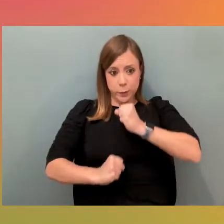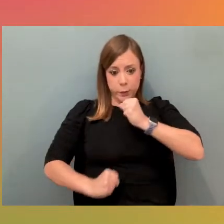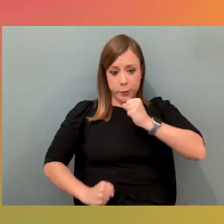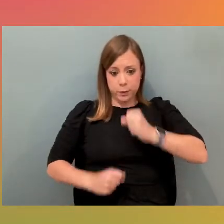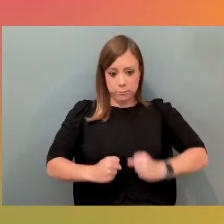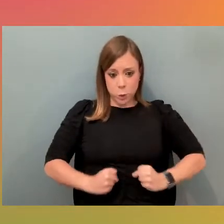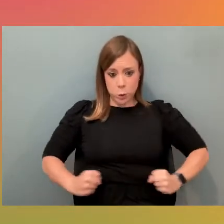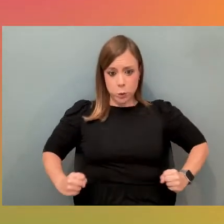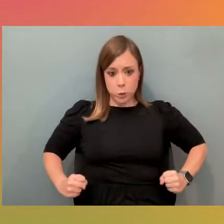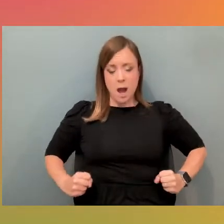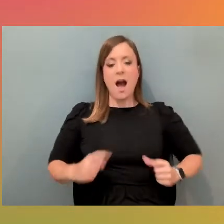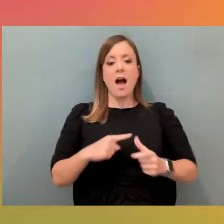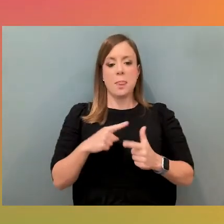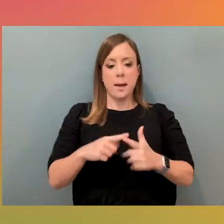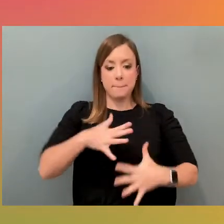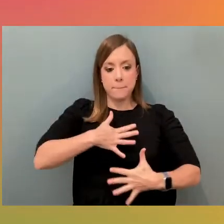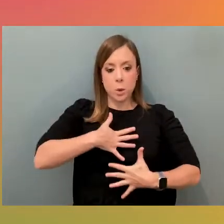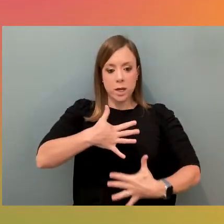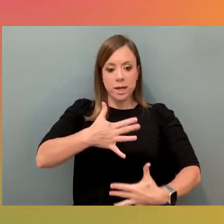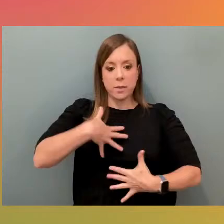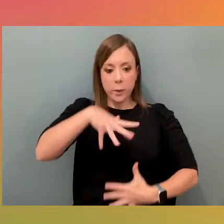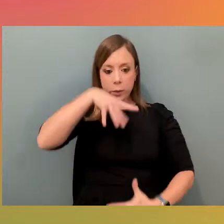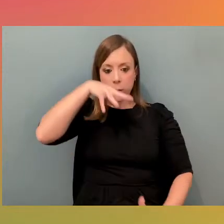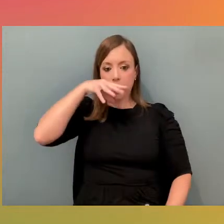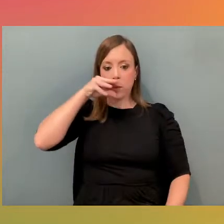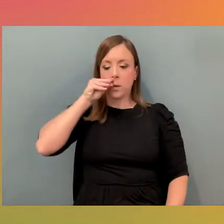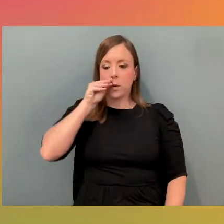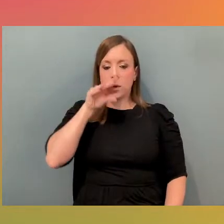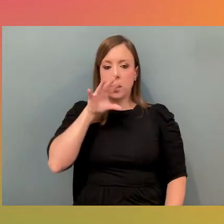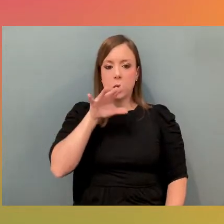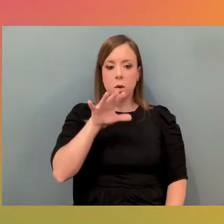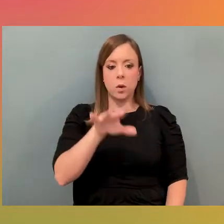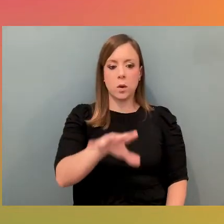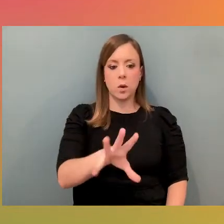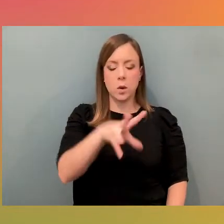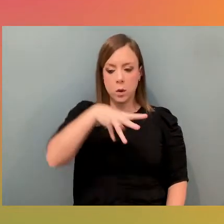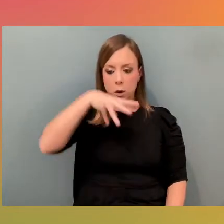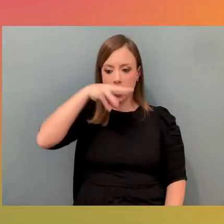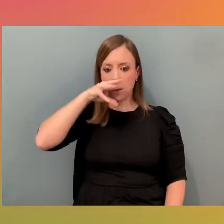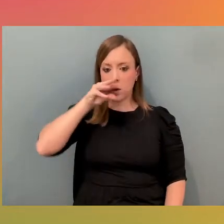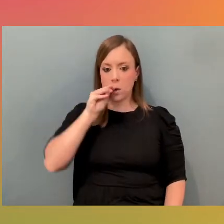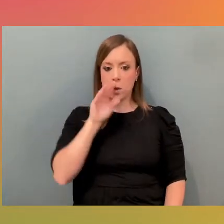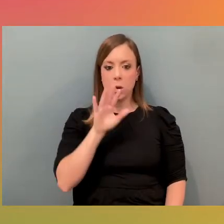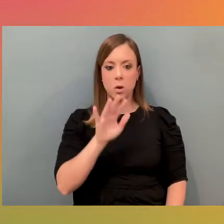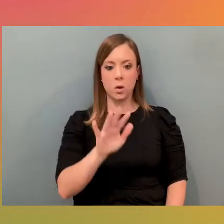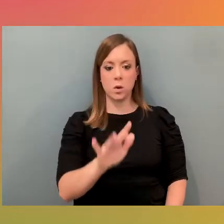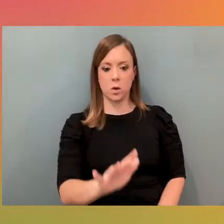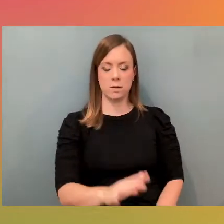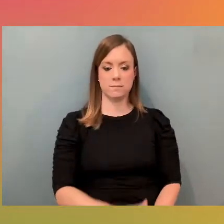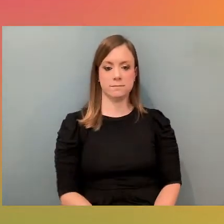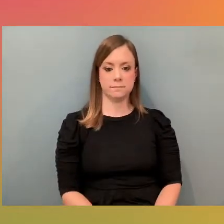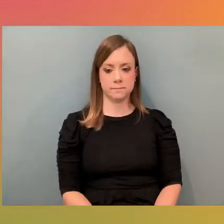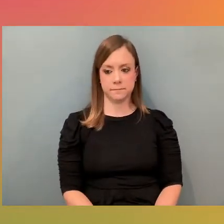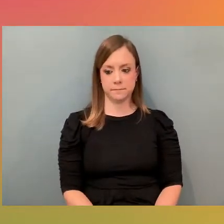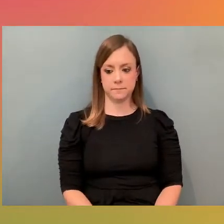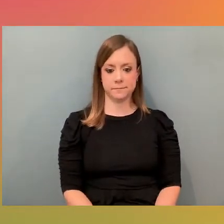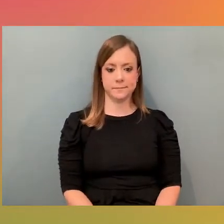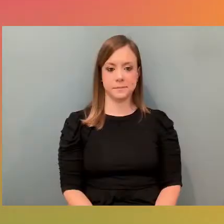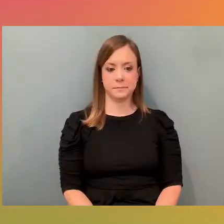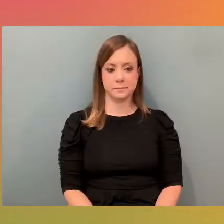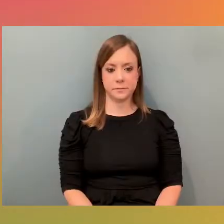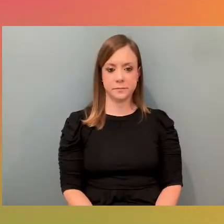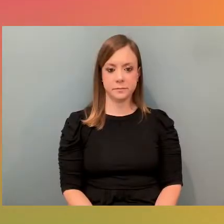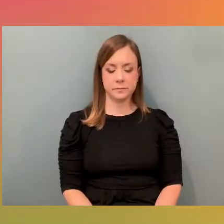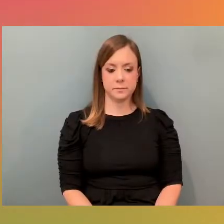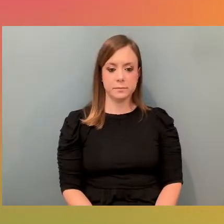SIDE OF YOUR WASTE.